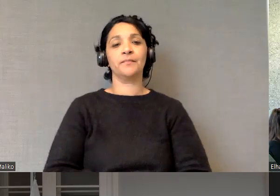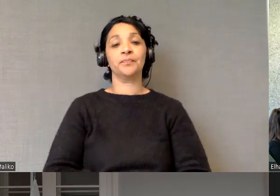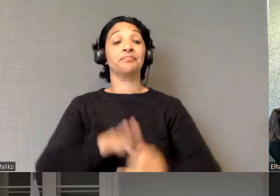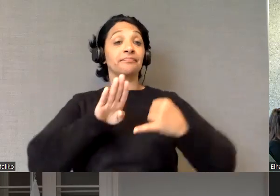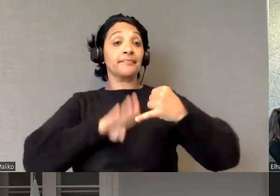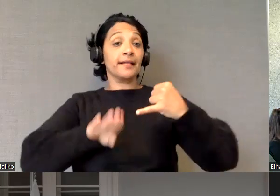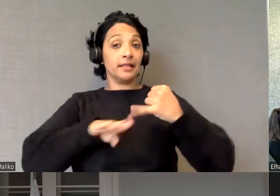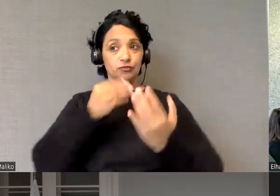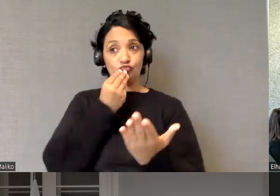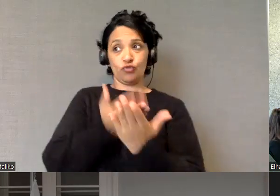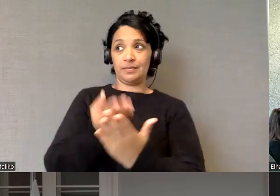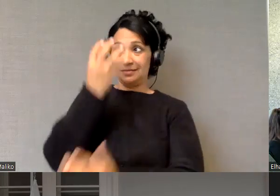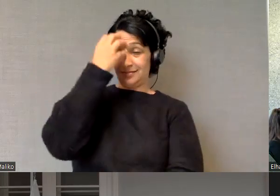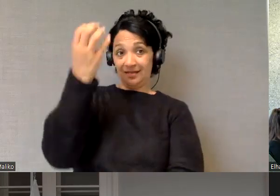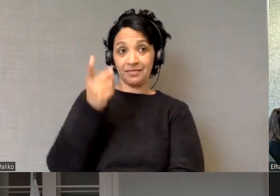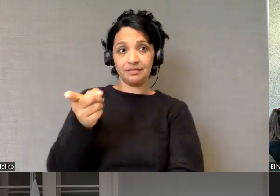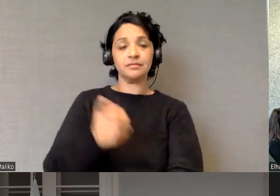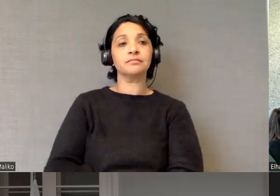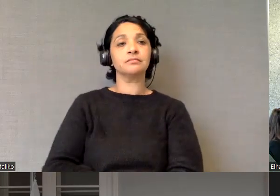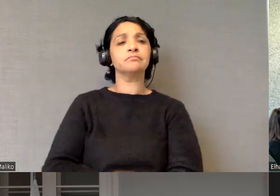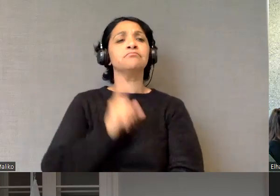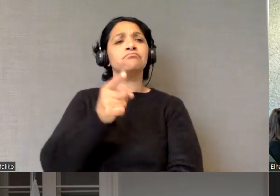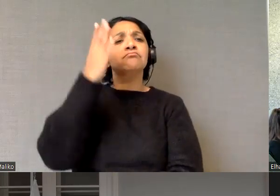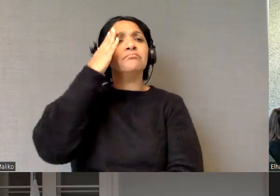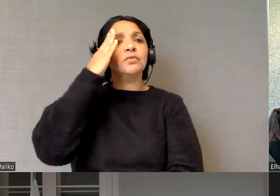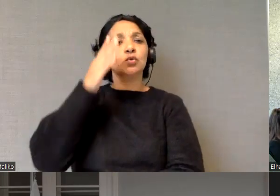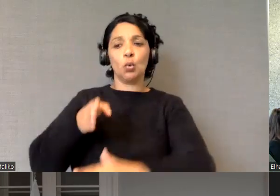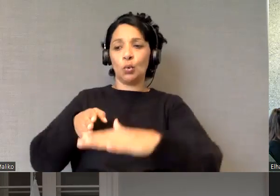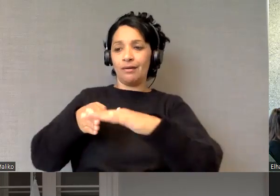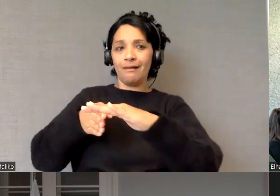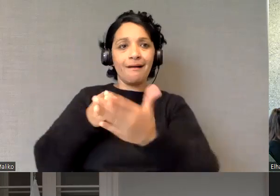Lastly, for states adhere to the principle of accessibility in the dissemination of international